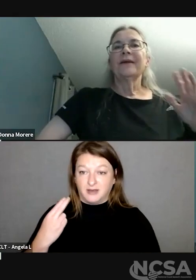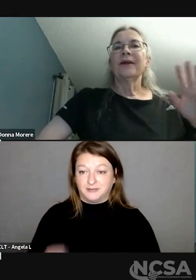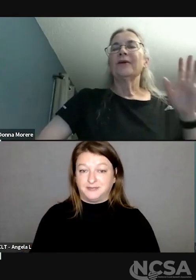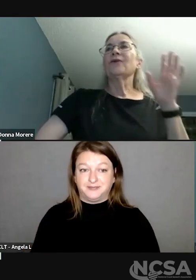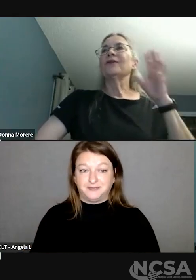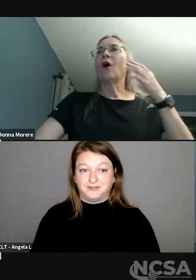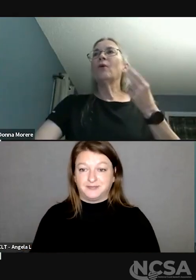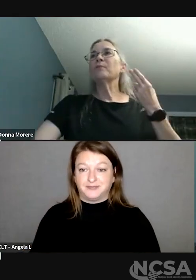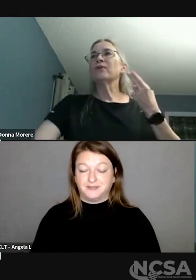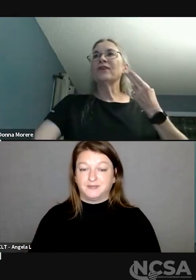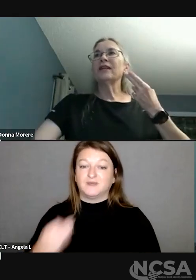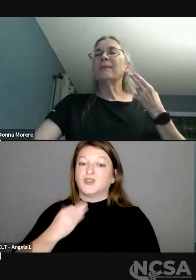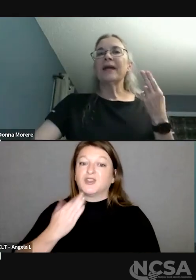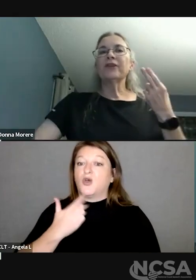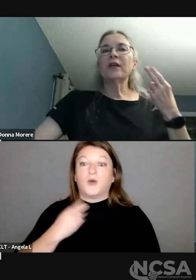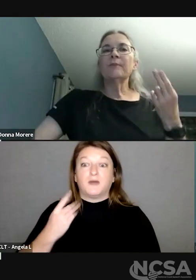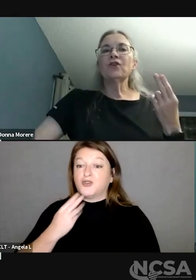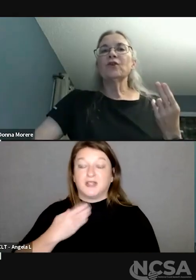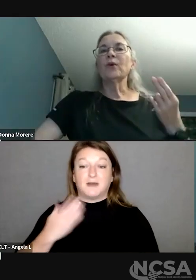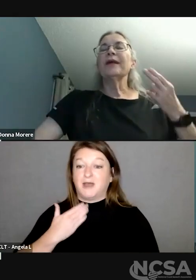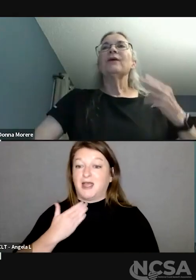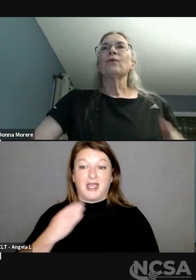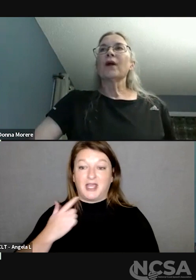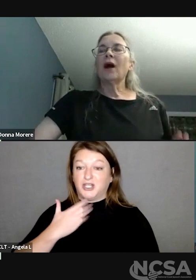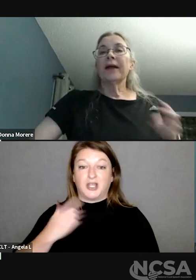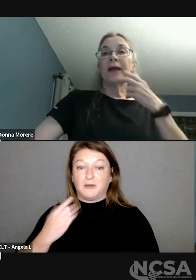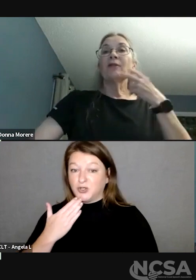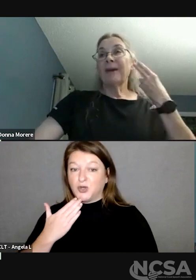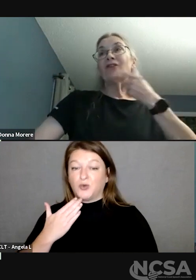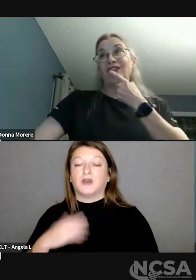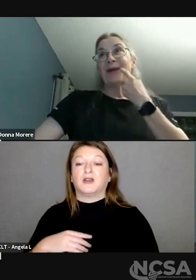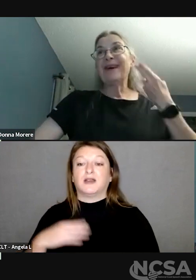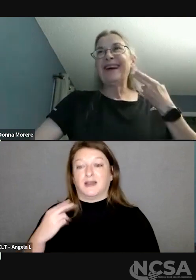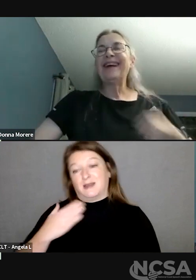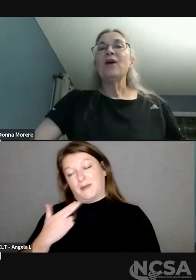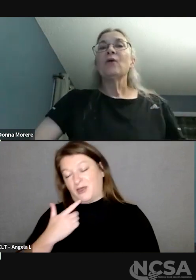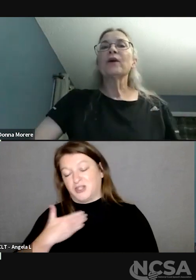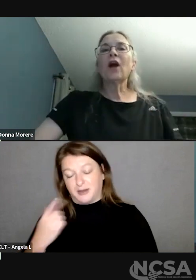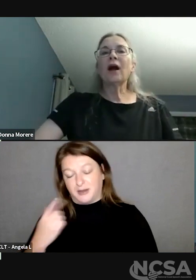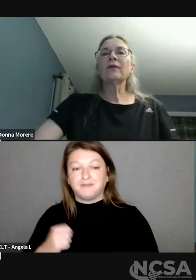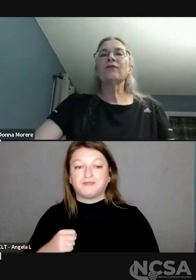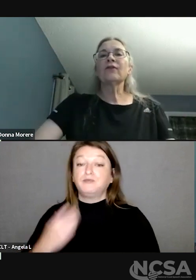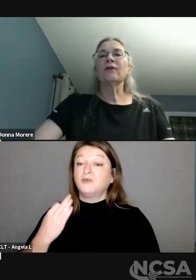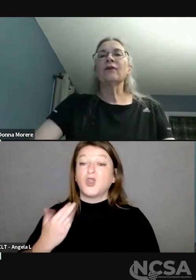So it's always presented by hand shape 2 and the mouth shape, regardless of